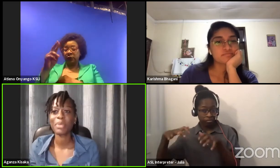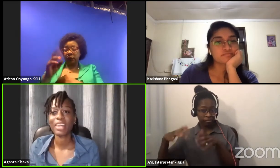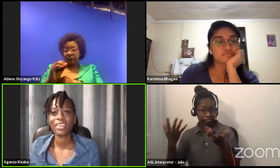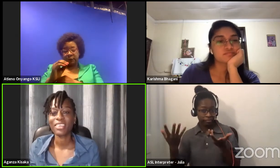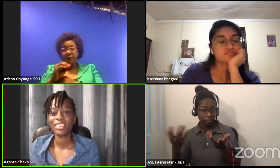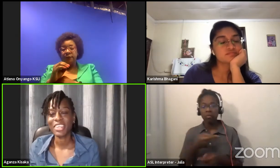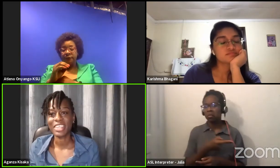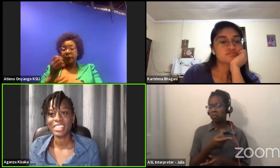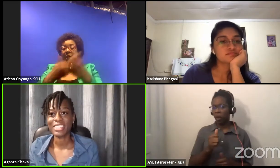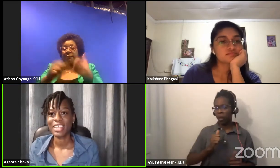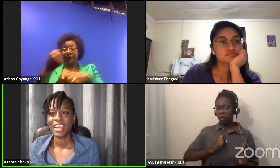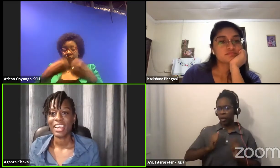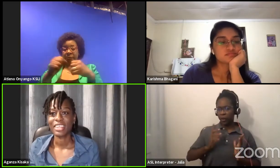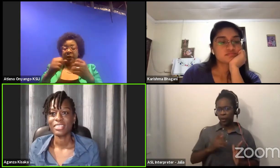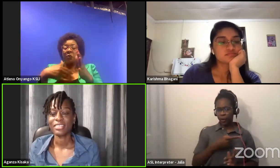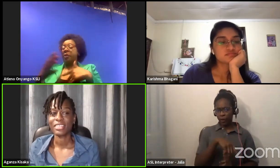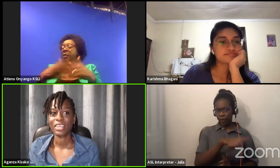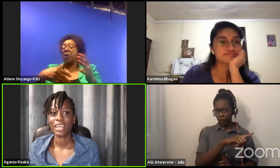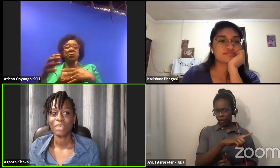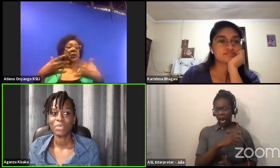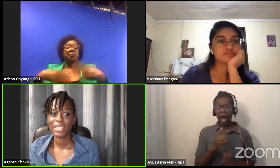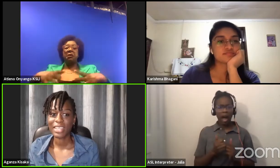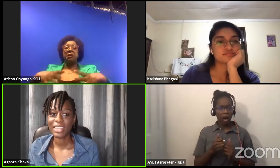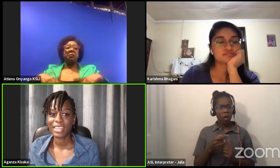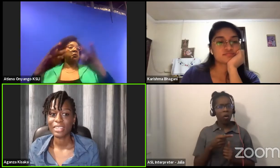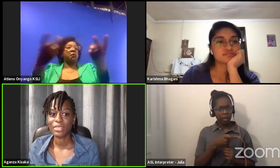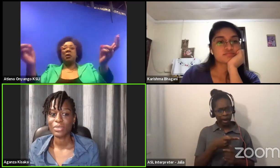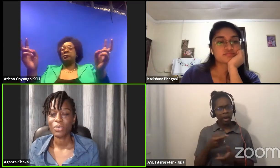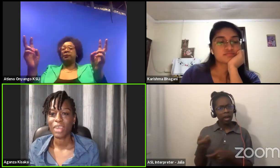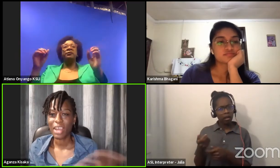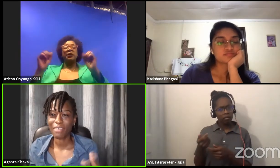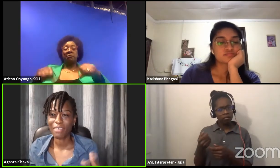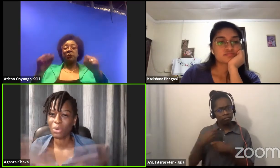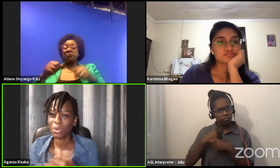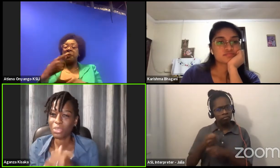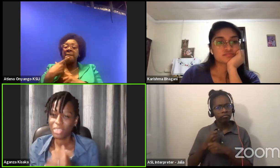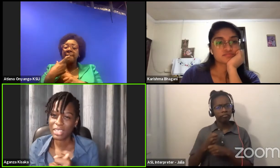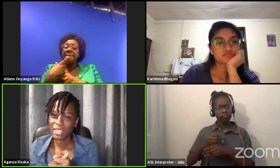without an audience, and can we say that we're having a whole theater,